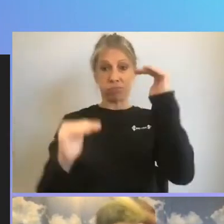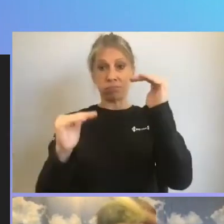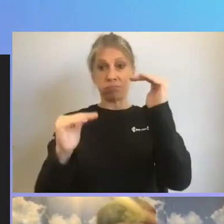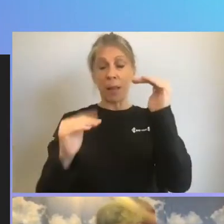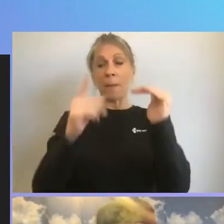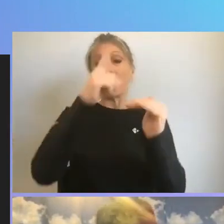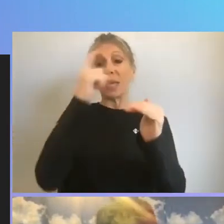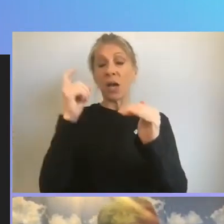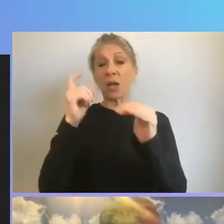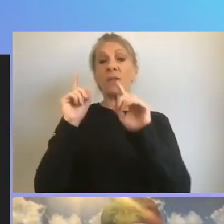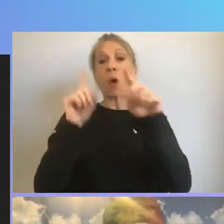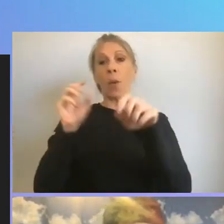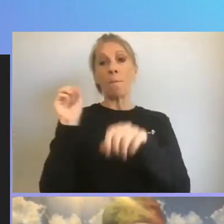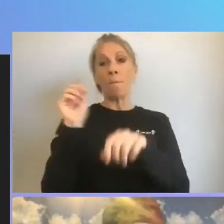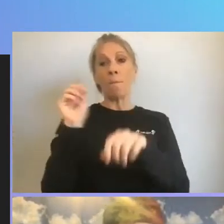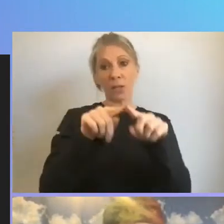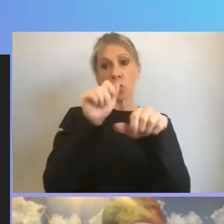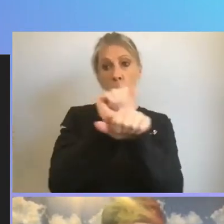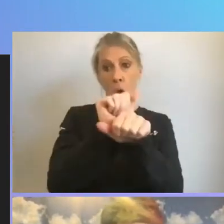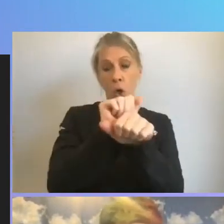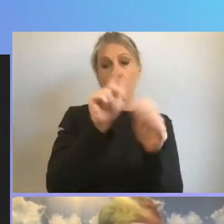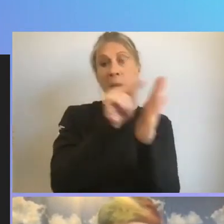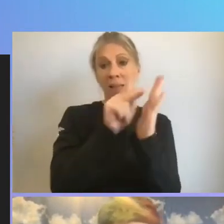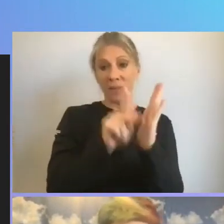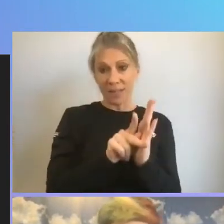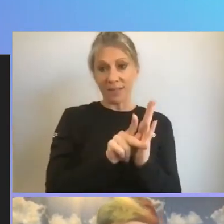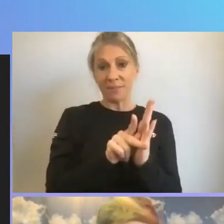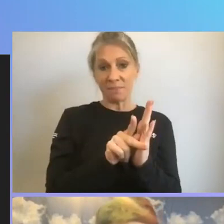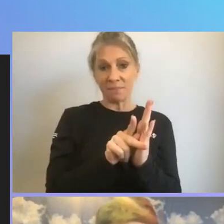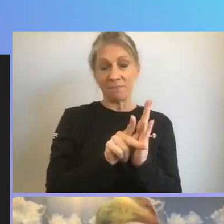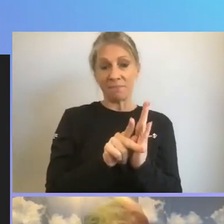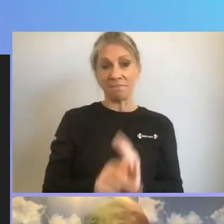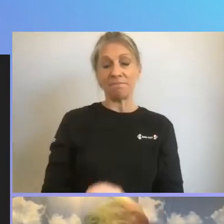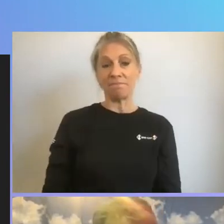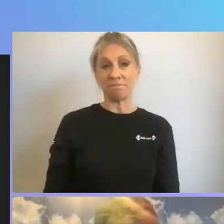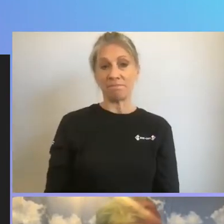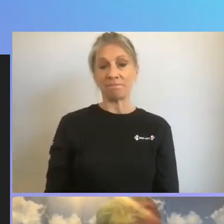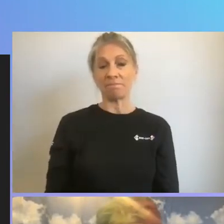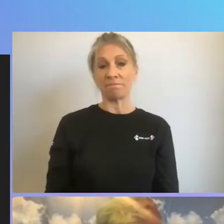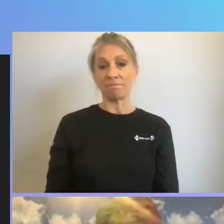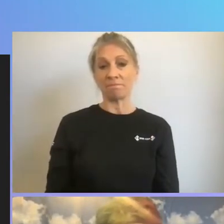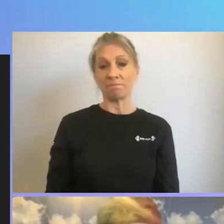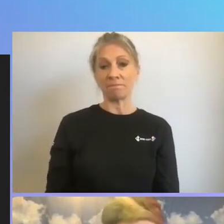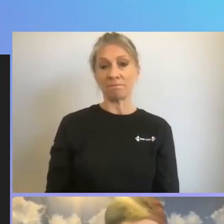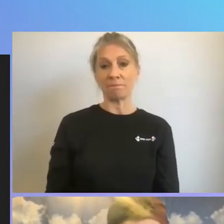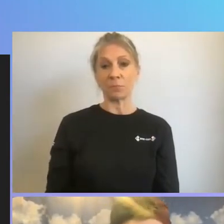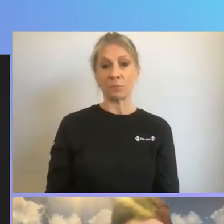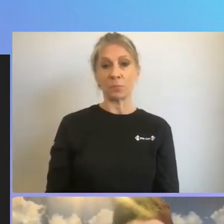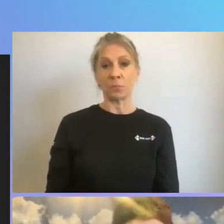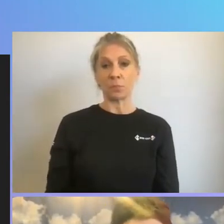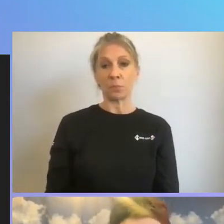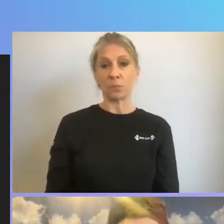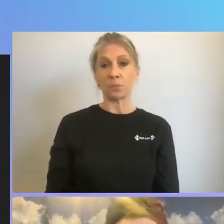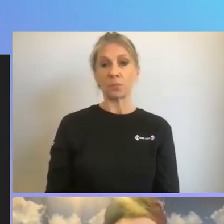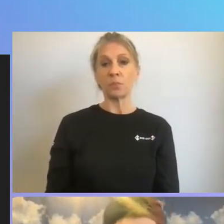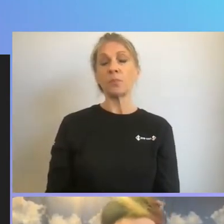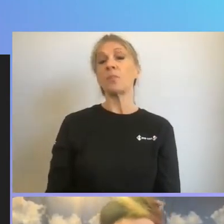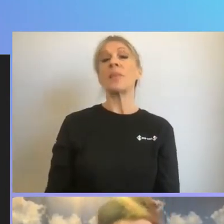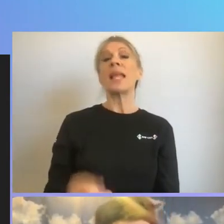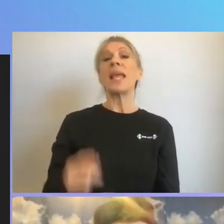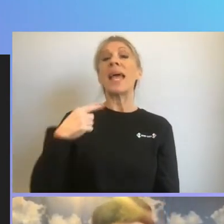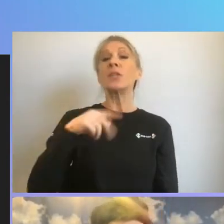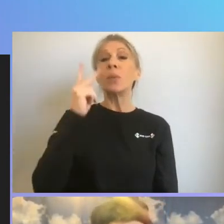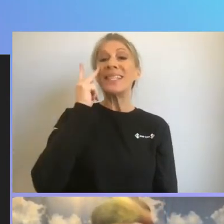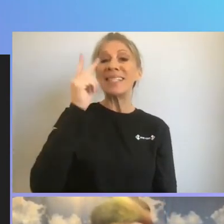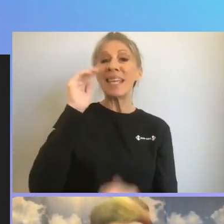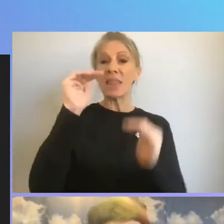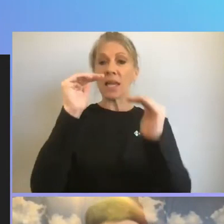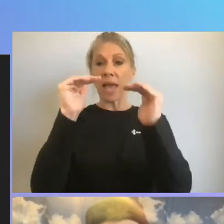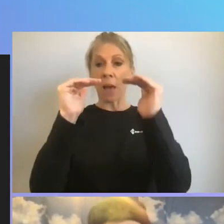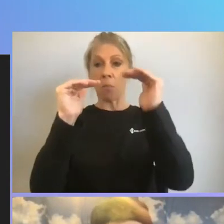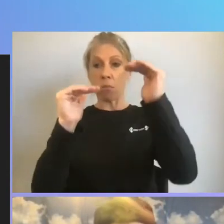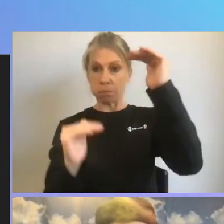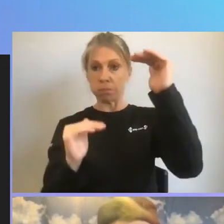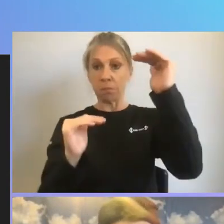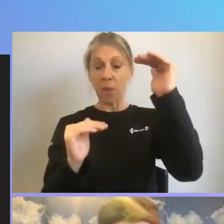policies. So as we see the gap